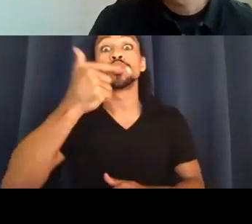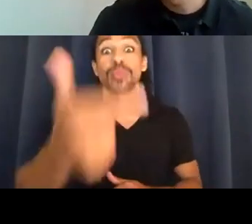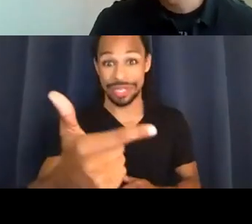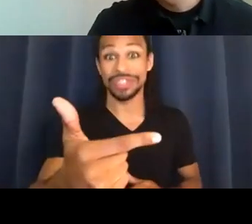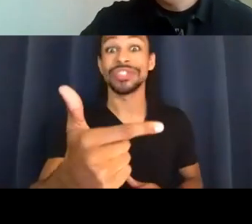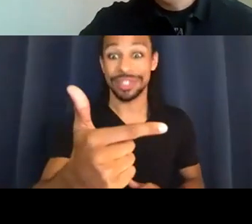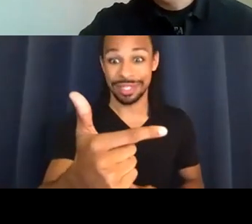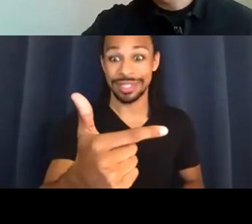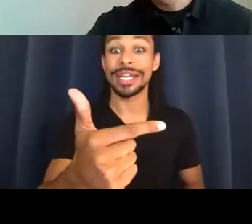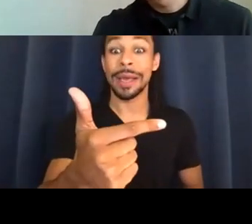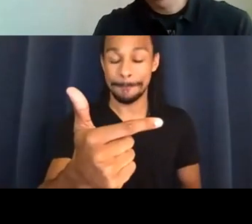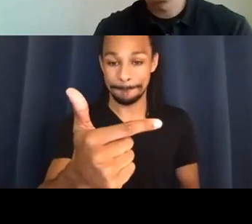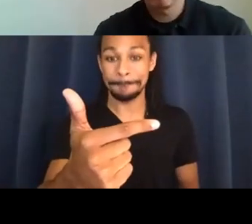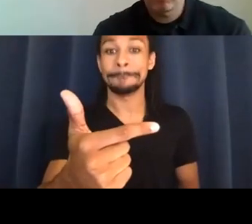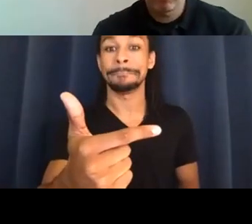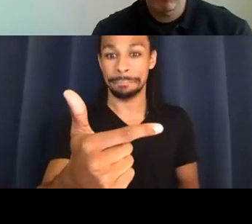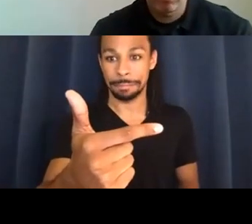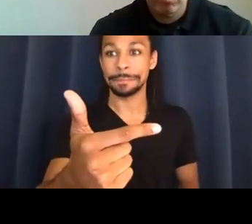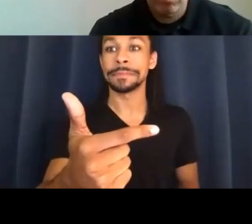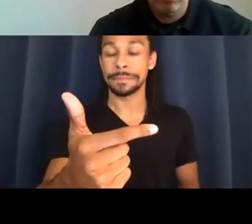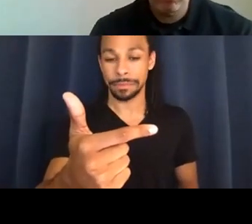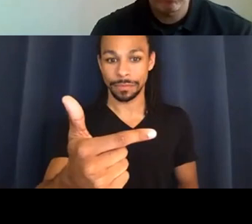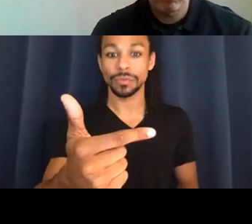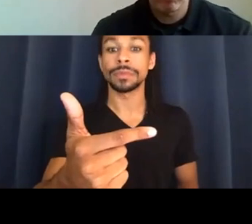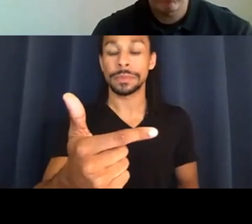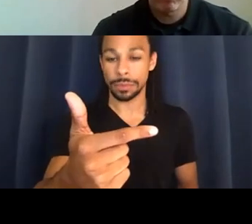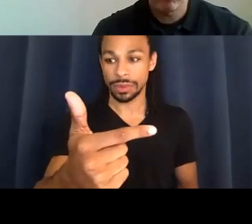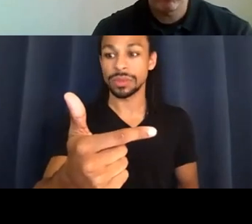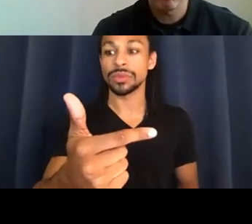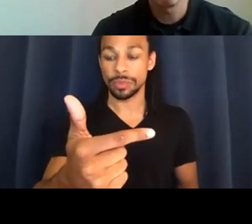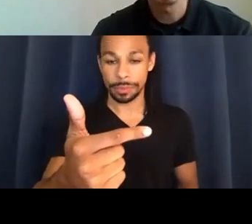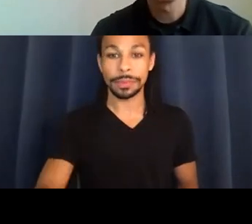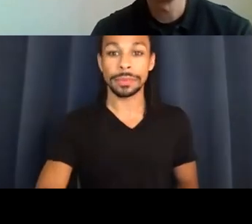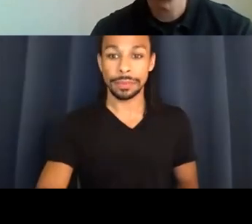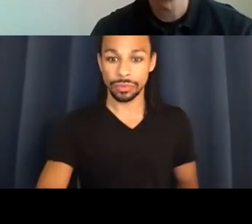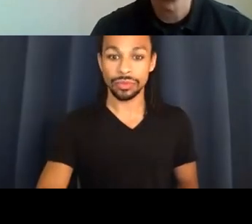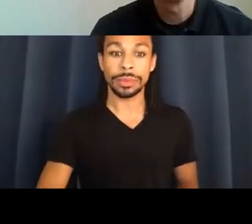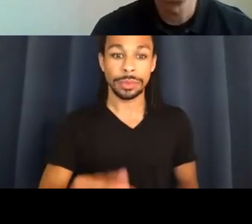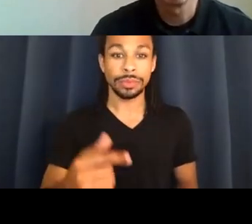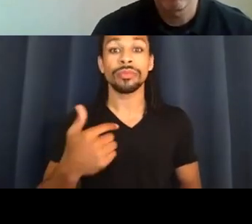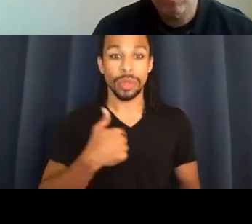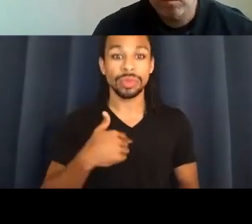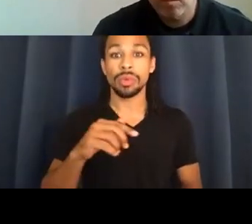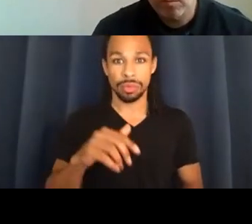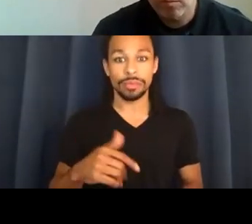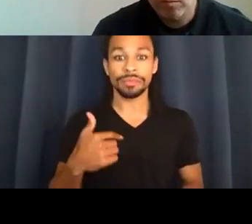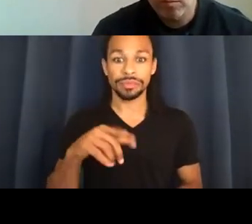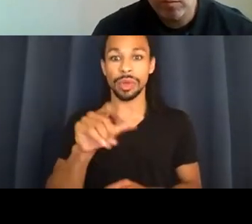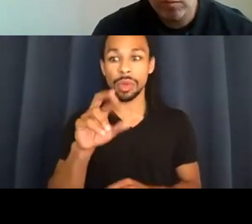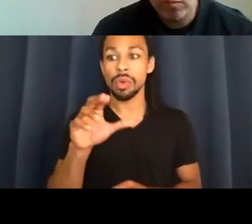Chicago, Minneapolis and New York, I did post the website on the chat.